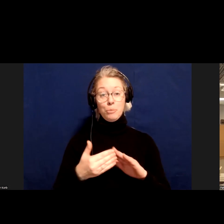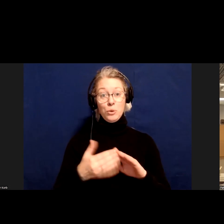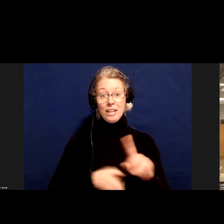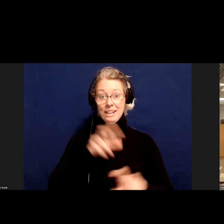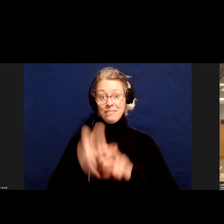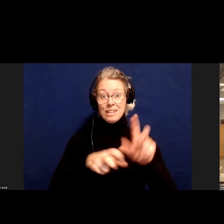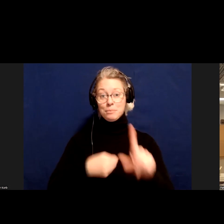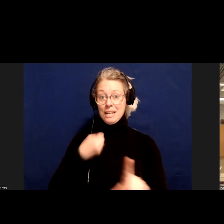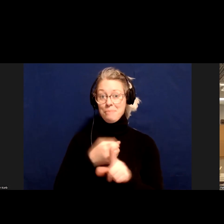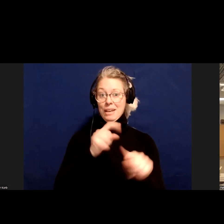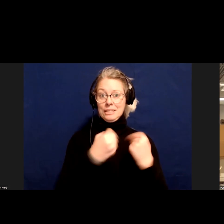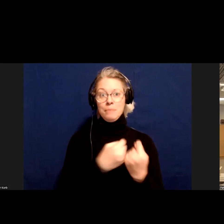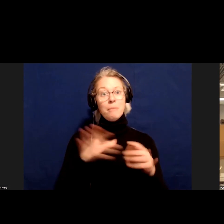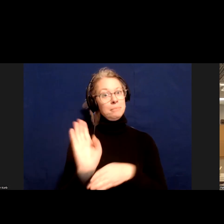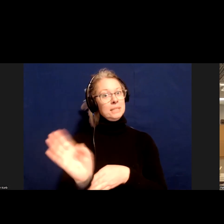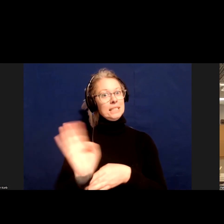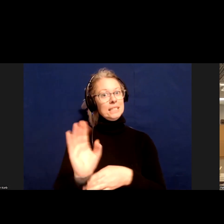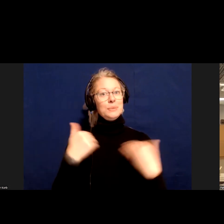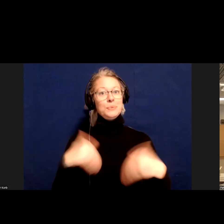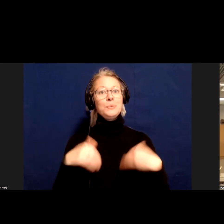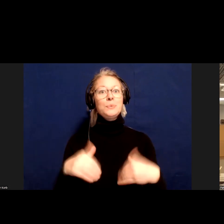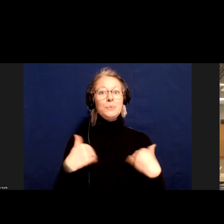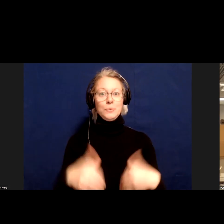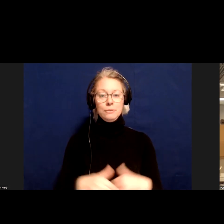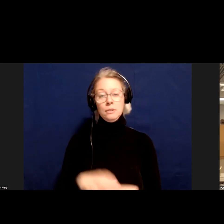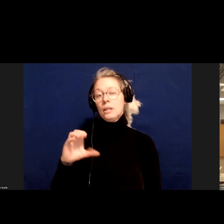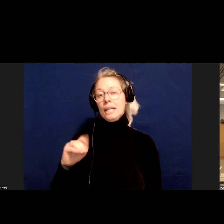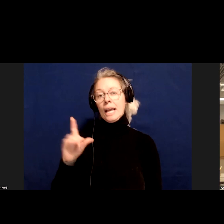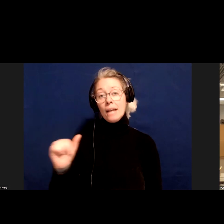along with the other members of Calgary Arts Development, but Melissa in particular, many,